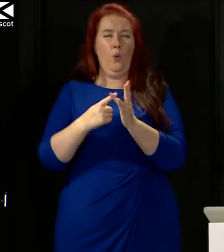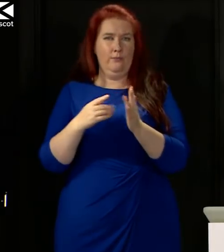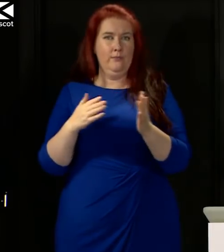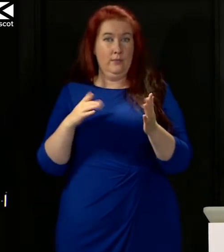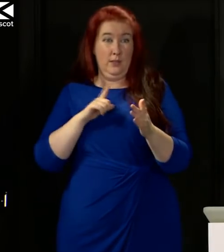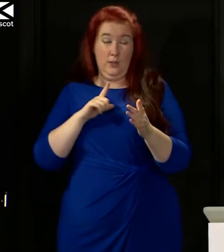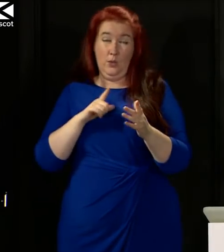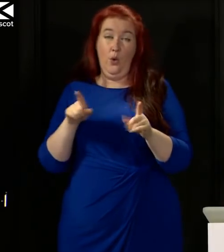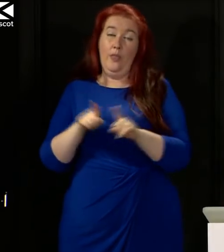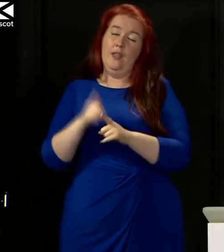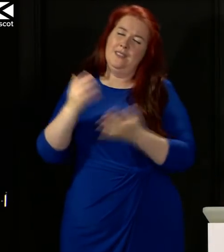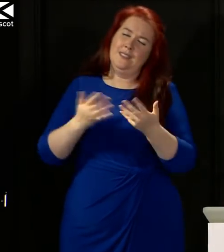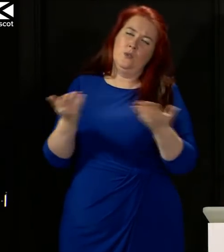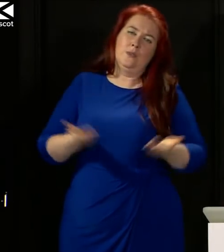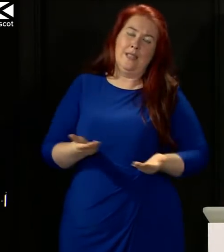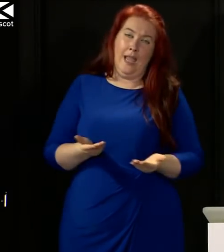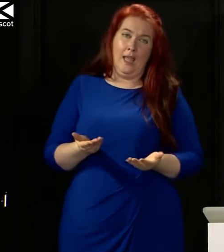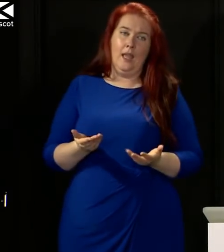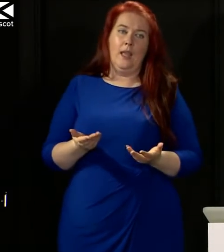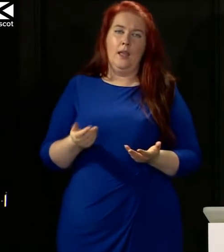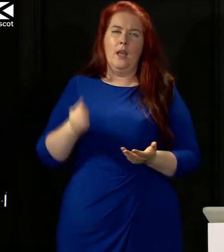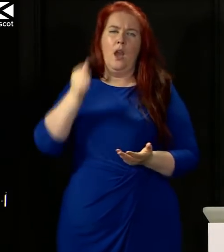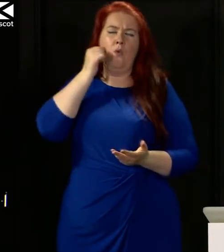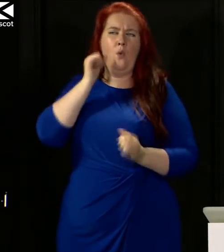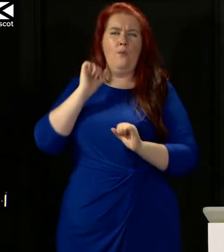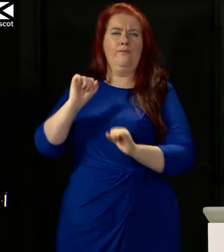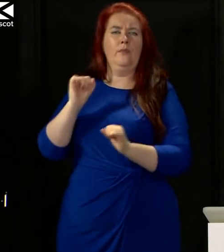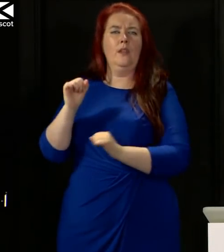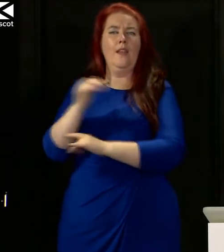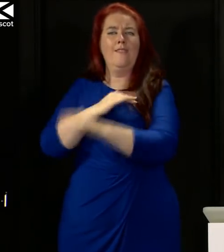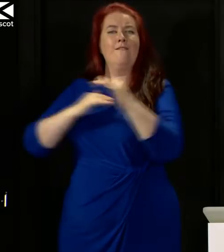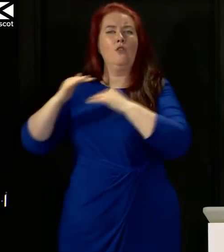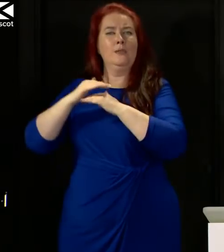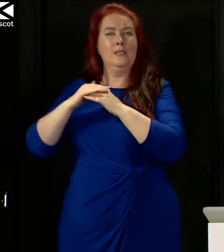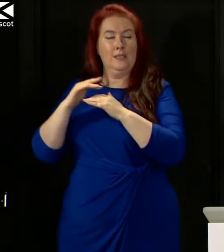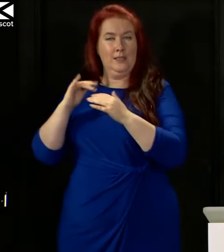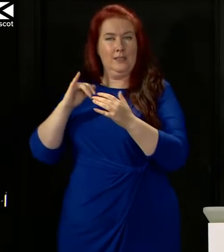for particular reasons that I know the Environment Secretary will cover in Parliament later on,